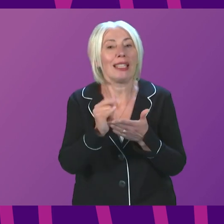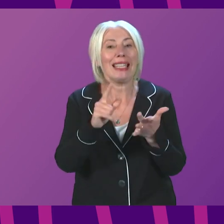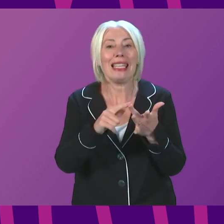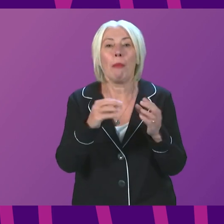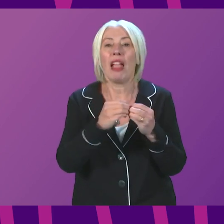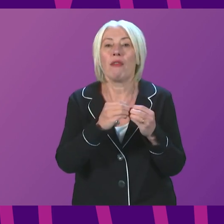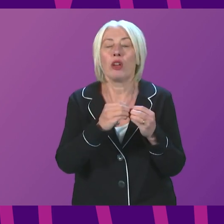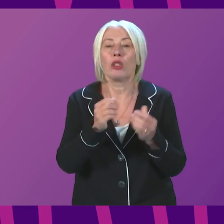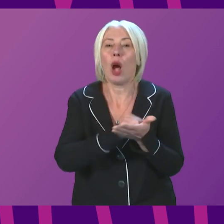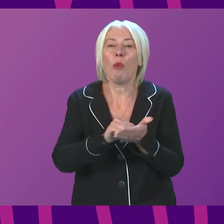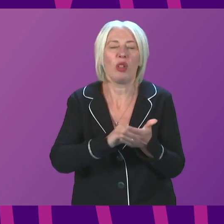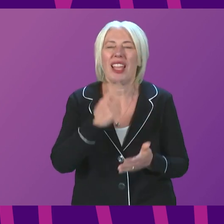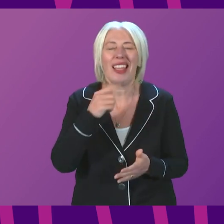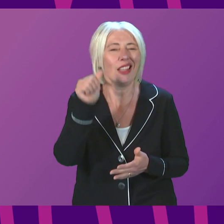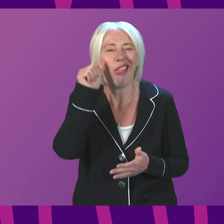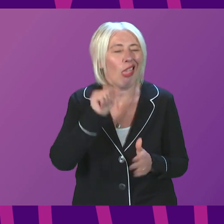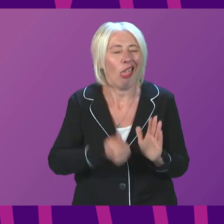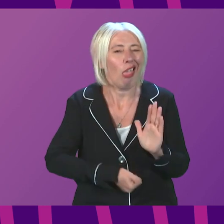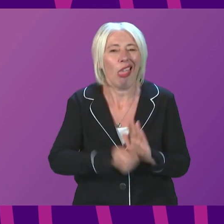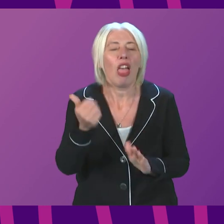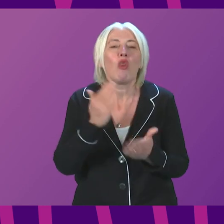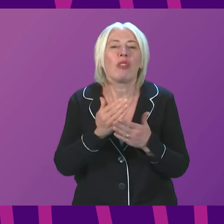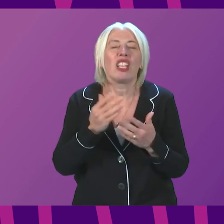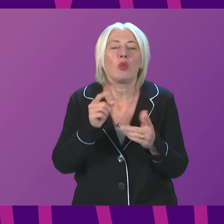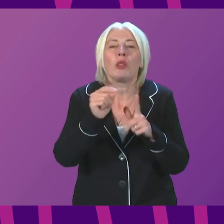He called it “a cop-out” and “a publicity stunt”.